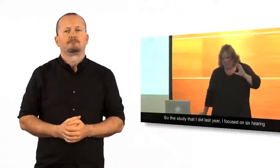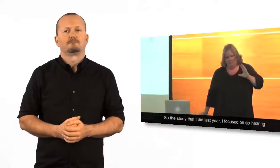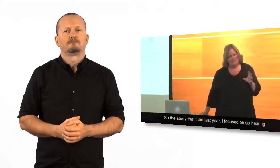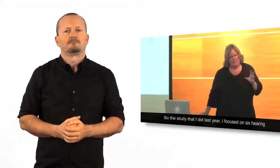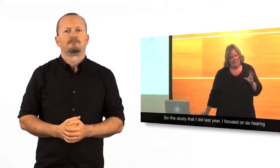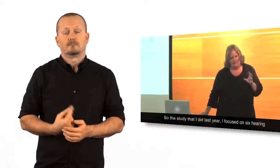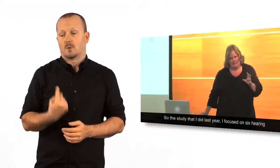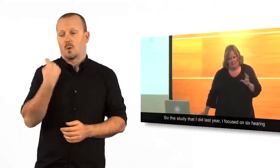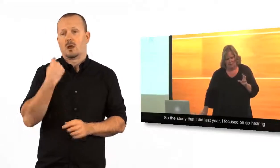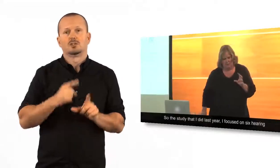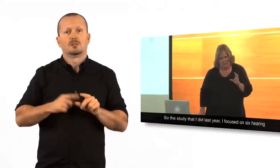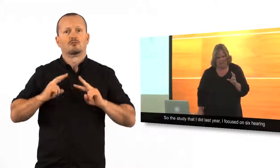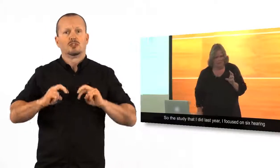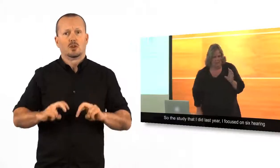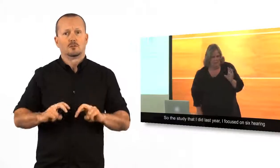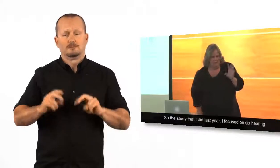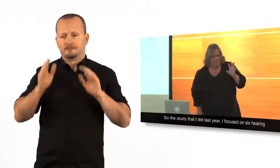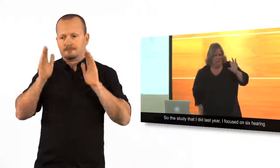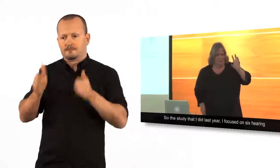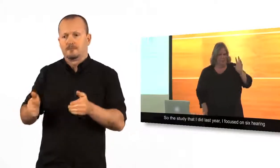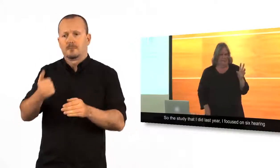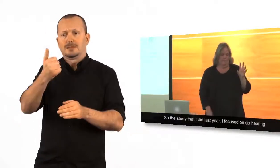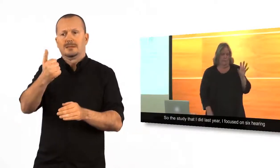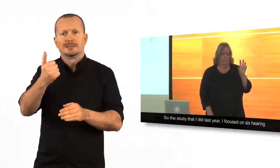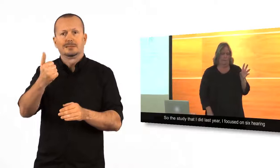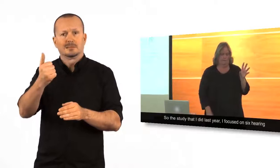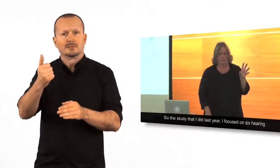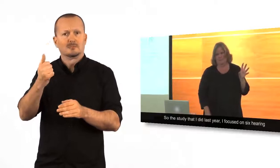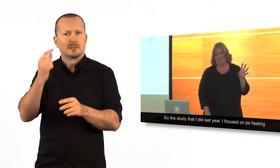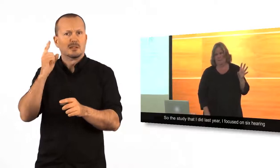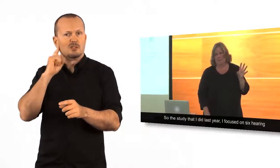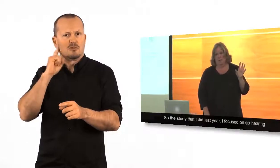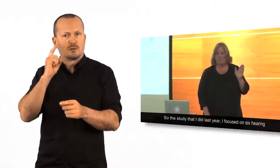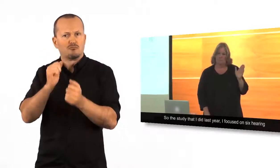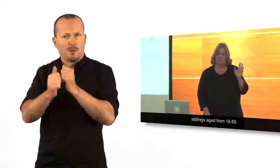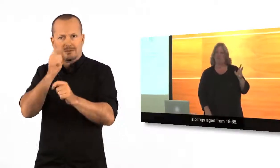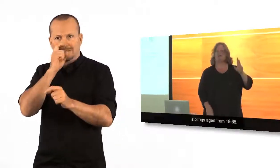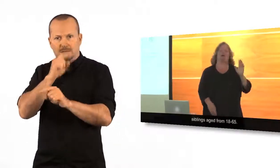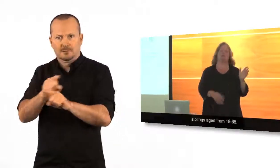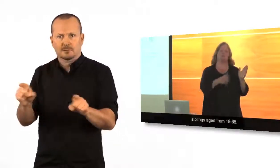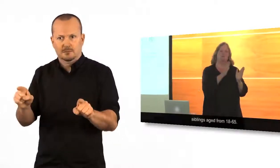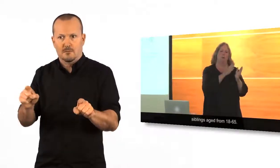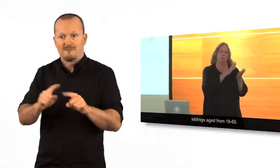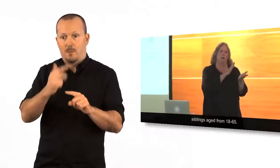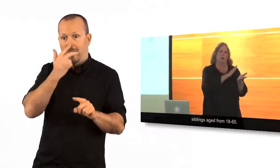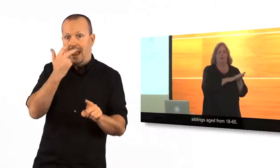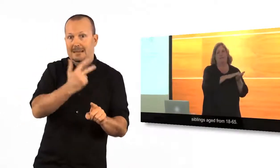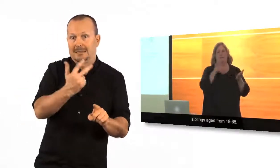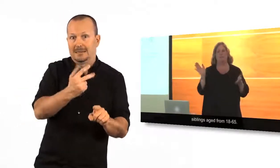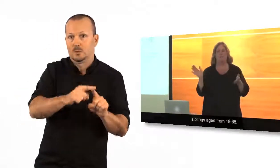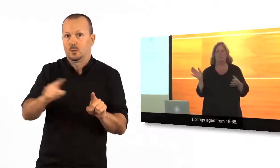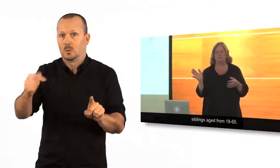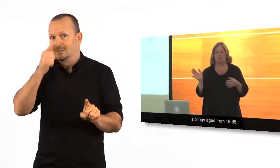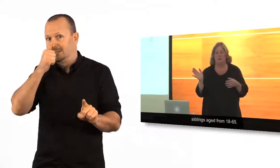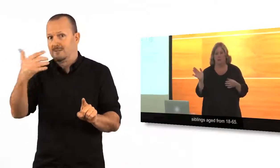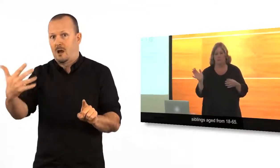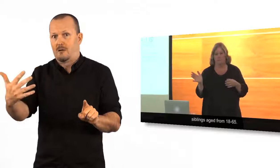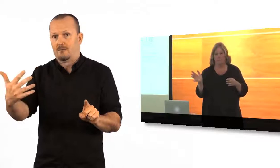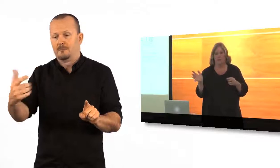So the study that I did last year, I focused on six hearing siblings aged from 18-65.